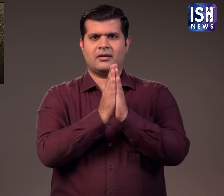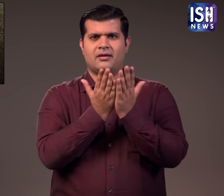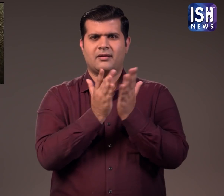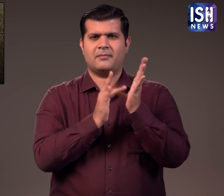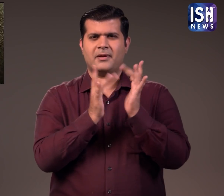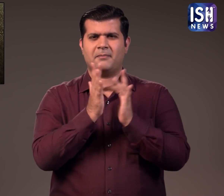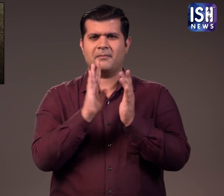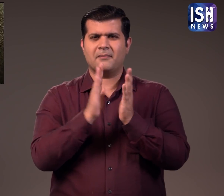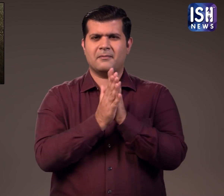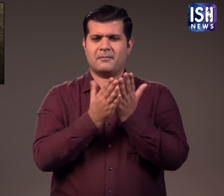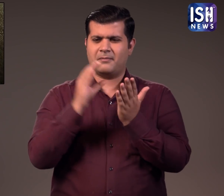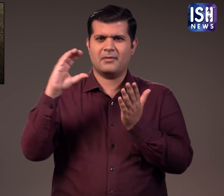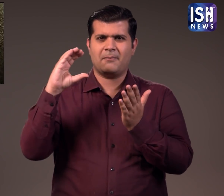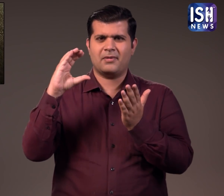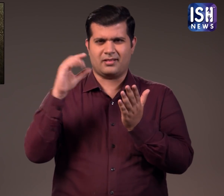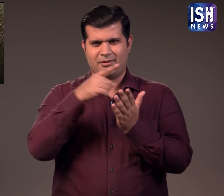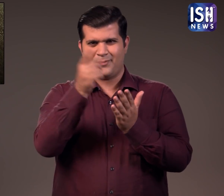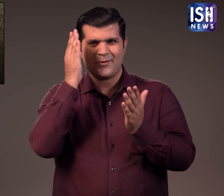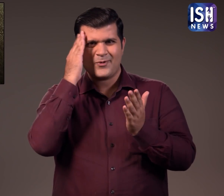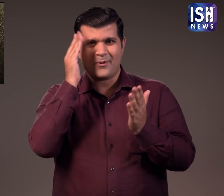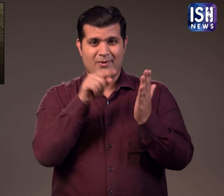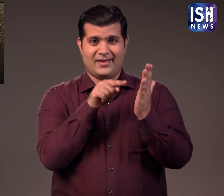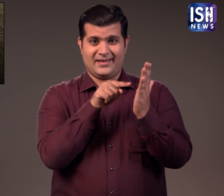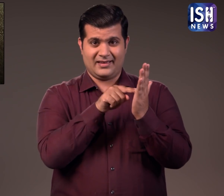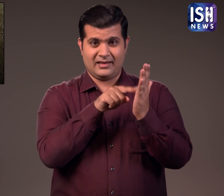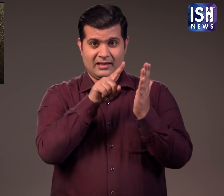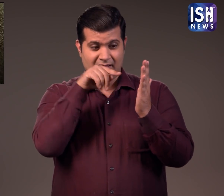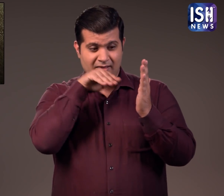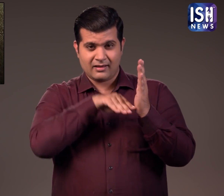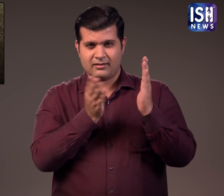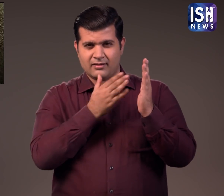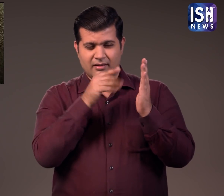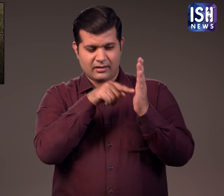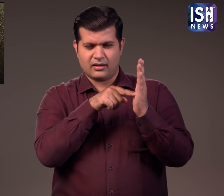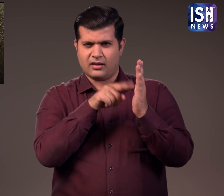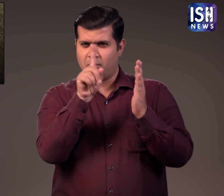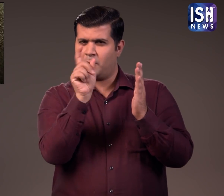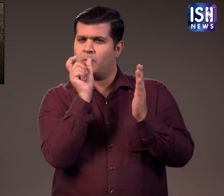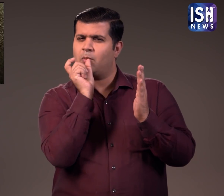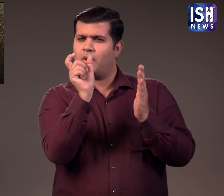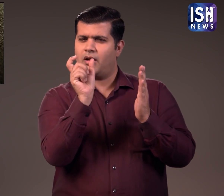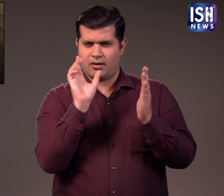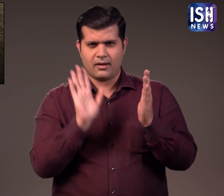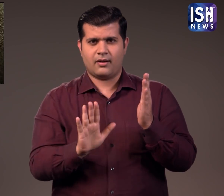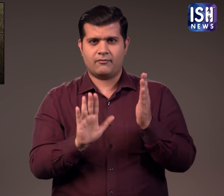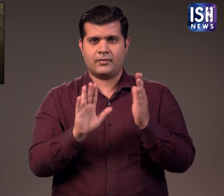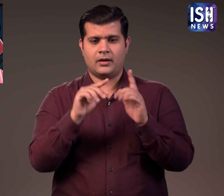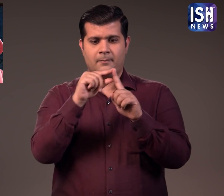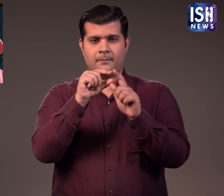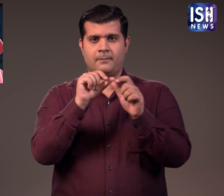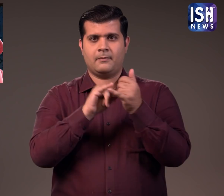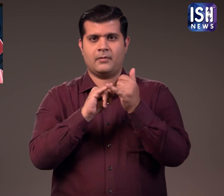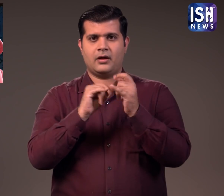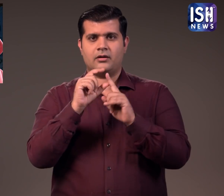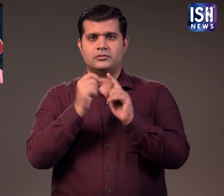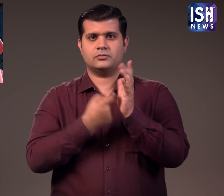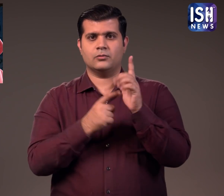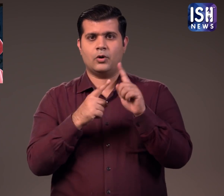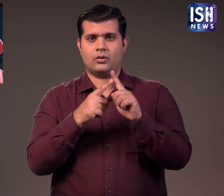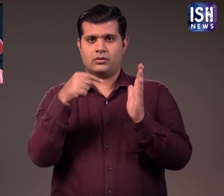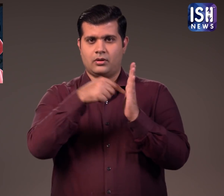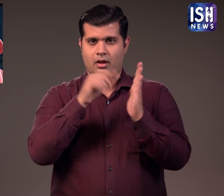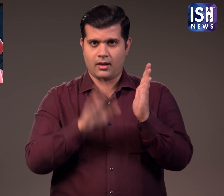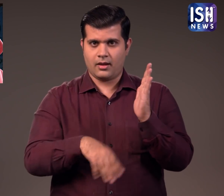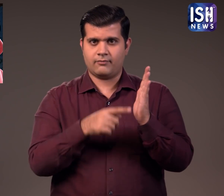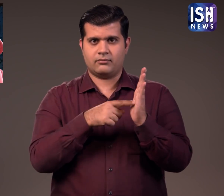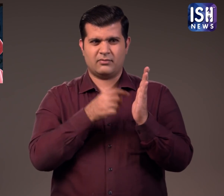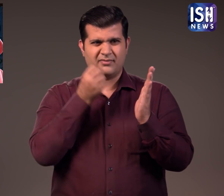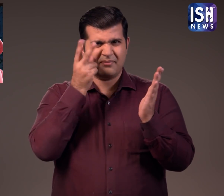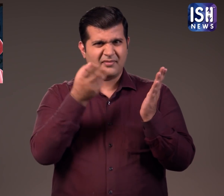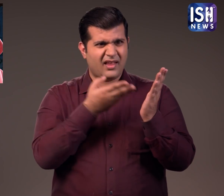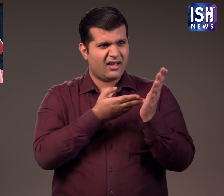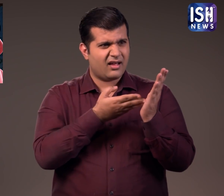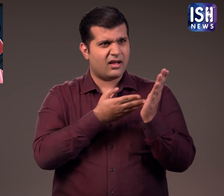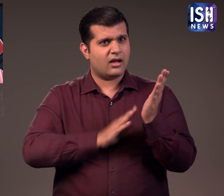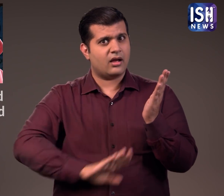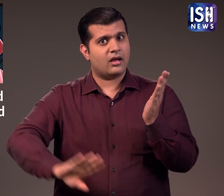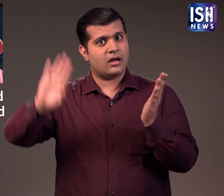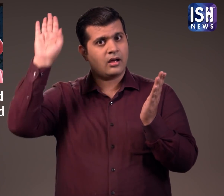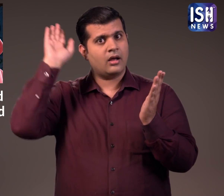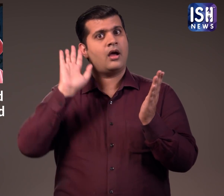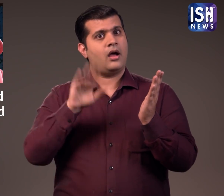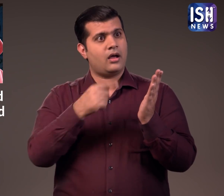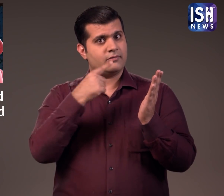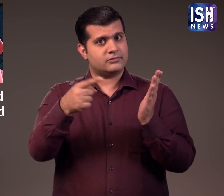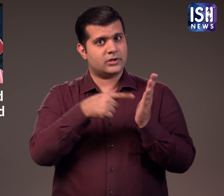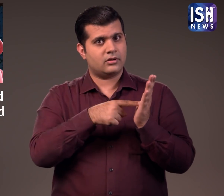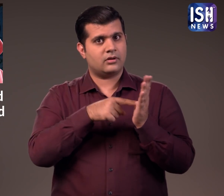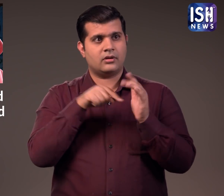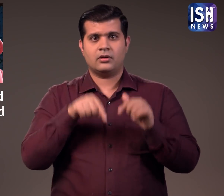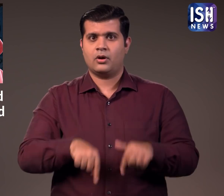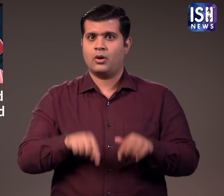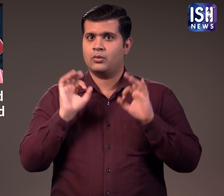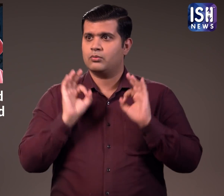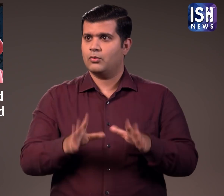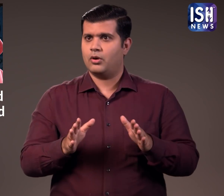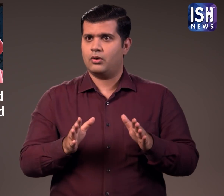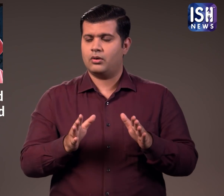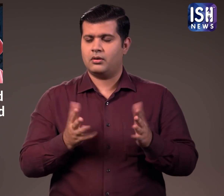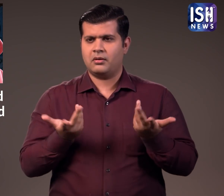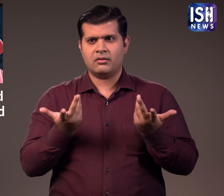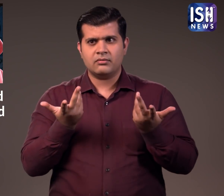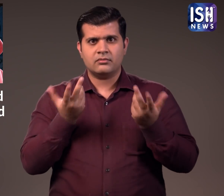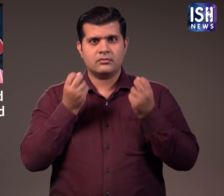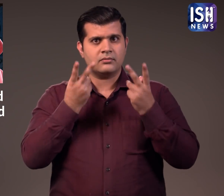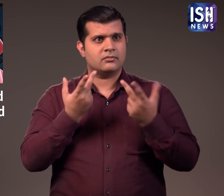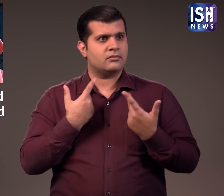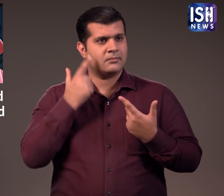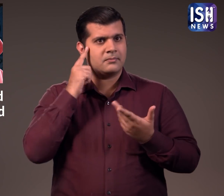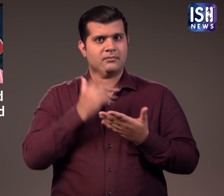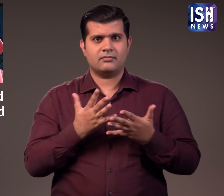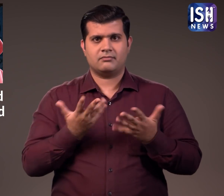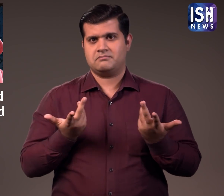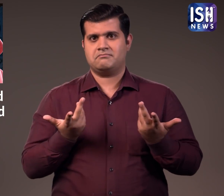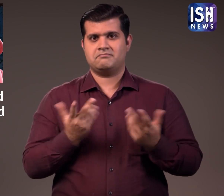The word “Passport” has also been mentioned in the ancient religious text of Christians ”The Holy Bible" and till date it is being used.